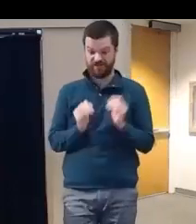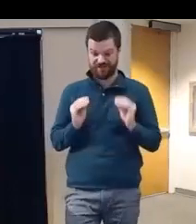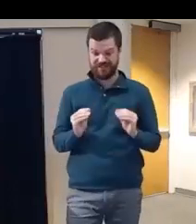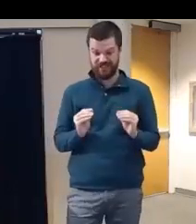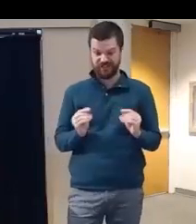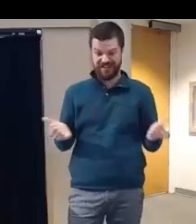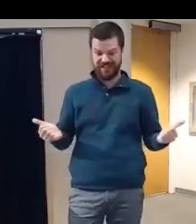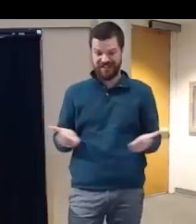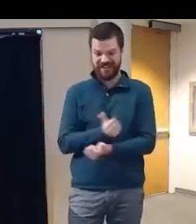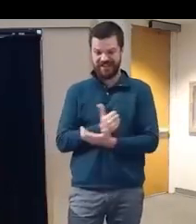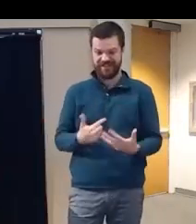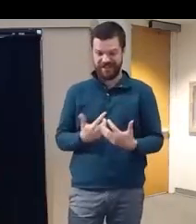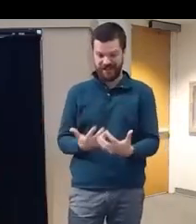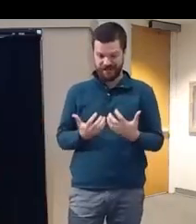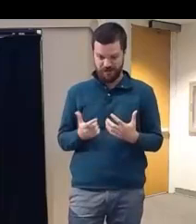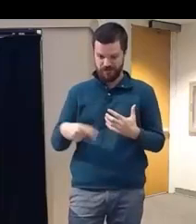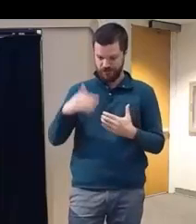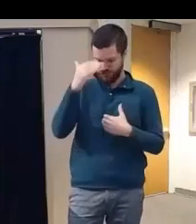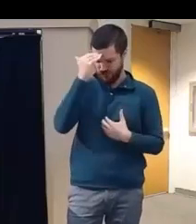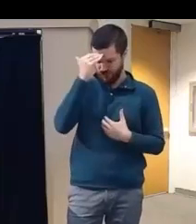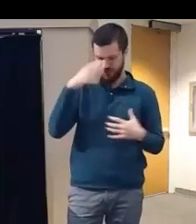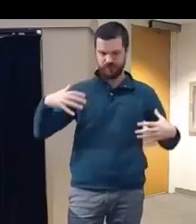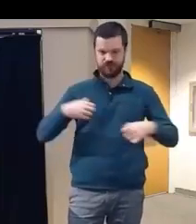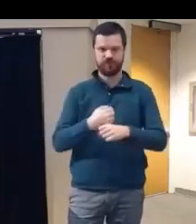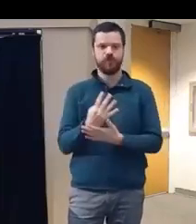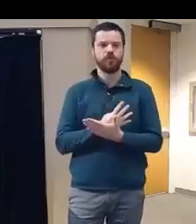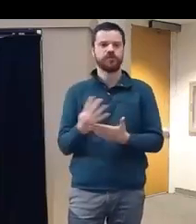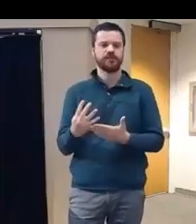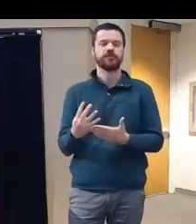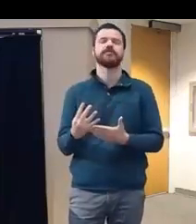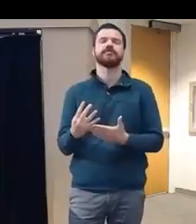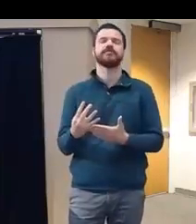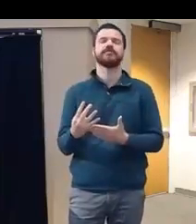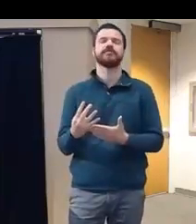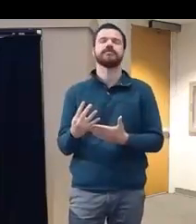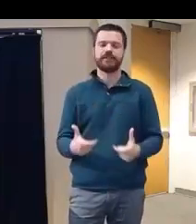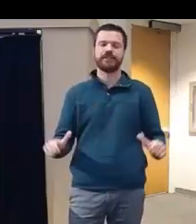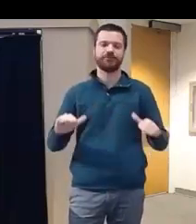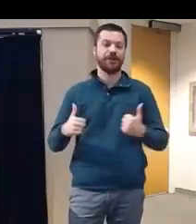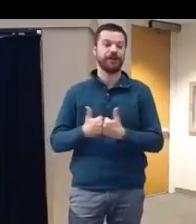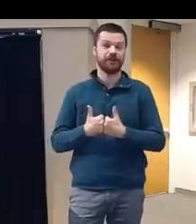everything I want the students to know in four weeks time is a big lift and so if you all were